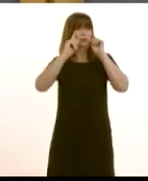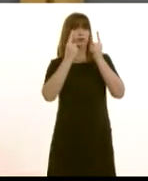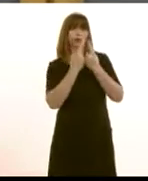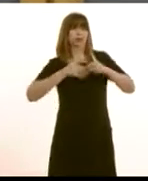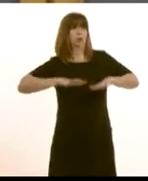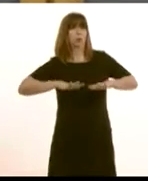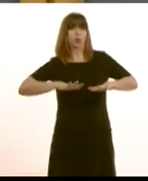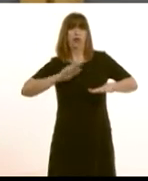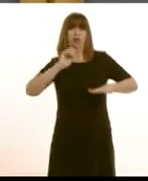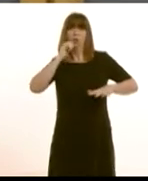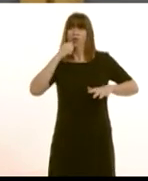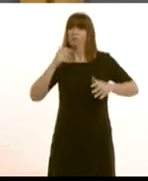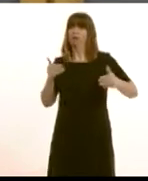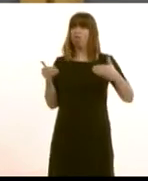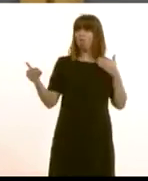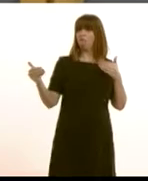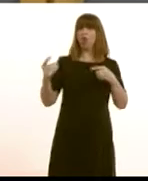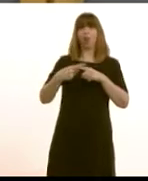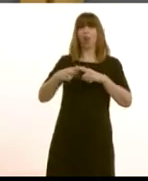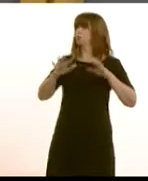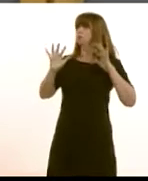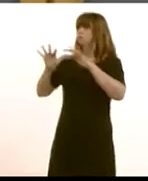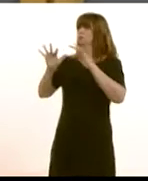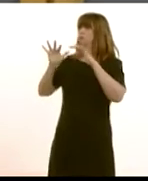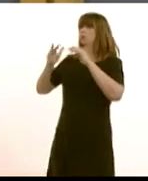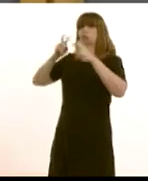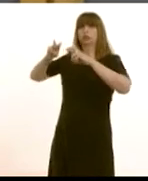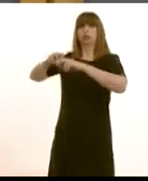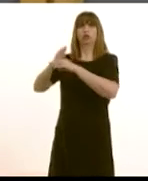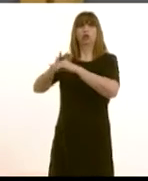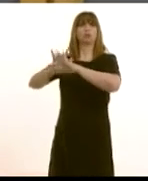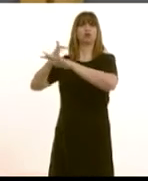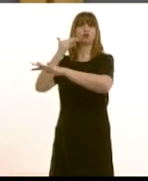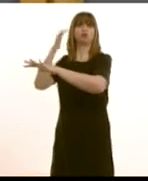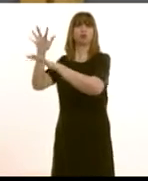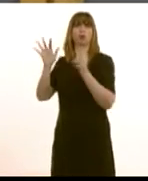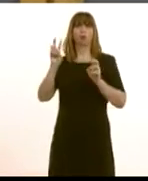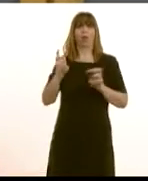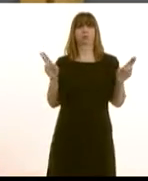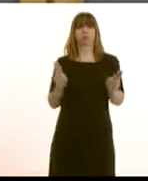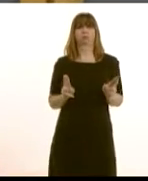at a competitive disadvantage when it comes to research. Now, First Minister, this cut